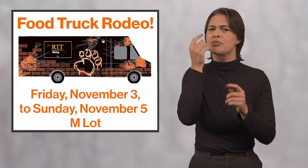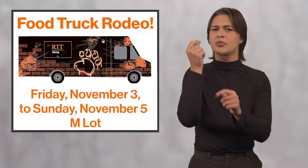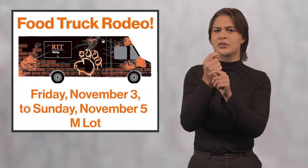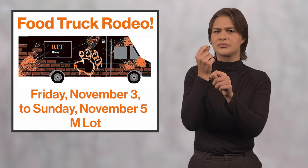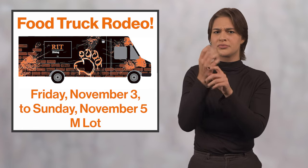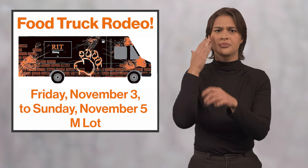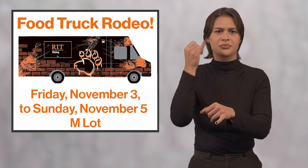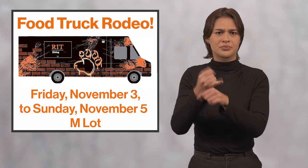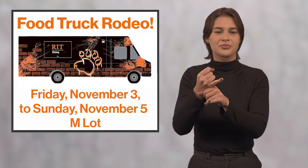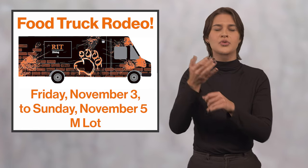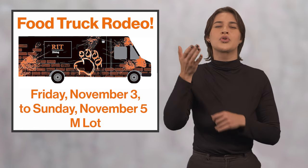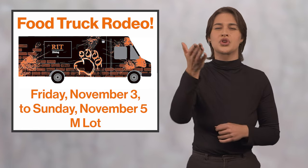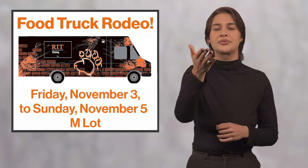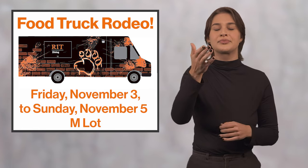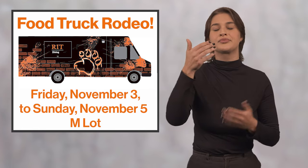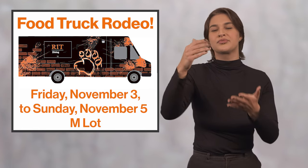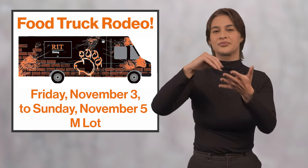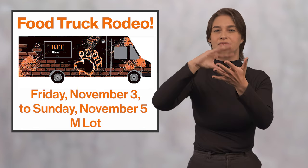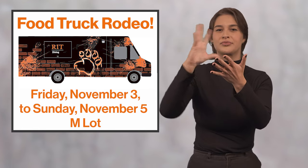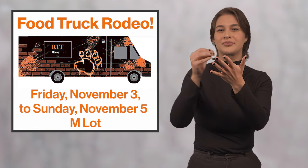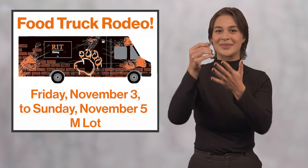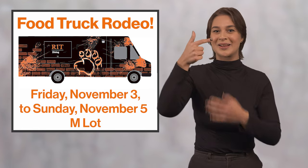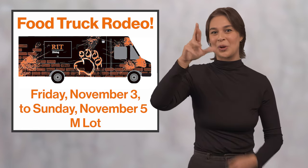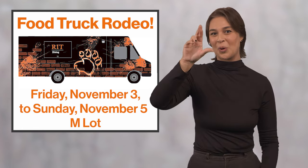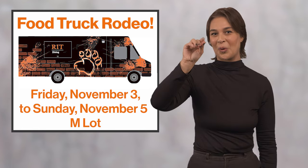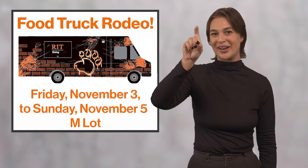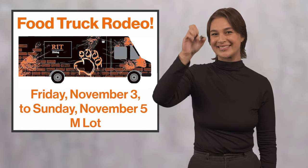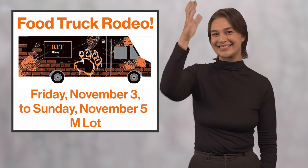For more information on which food trucks will be there, scan the QR code.